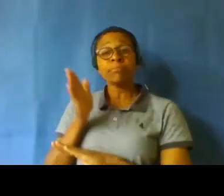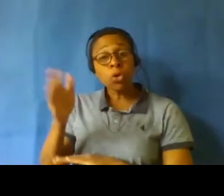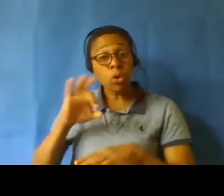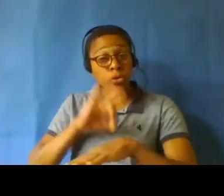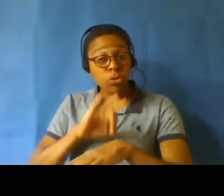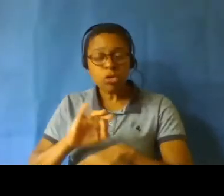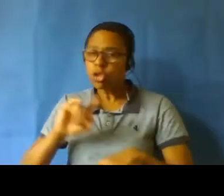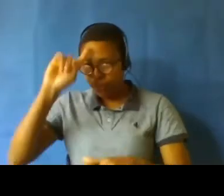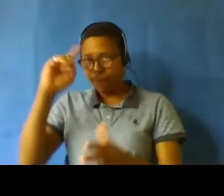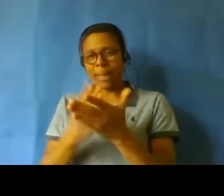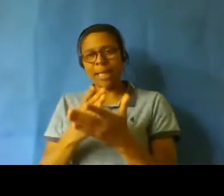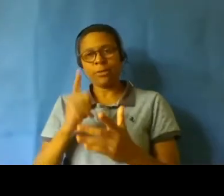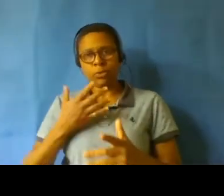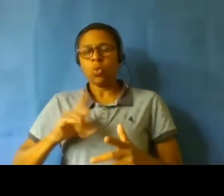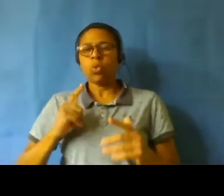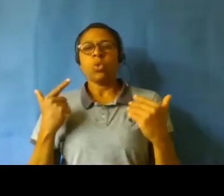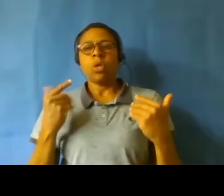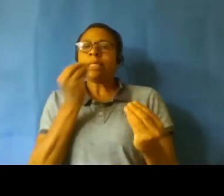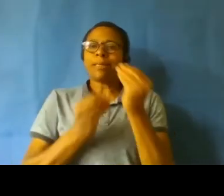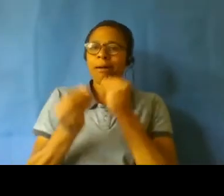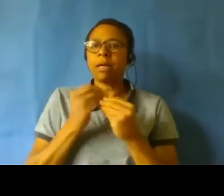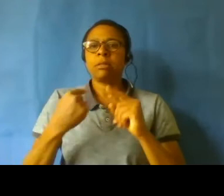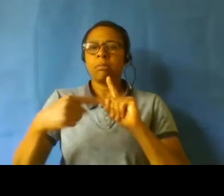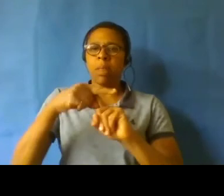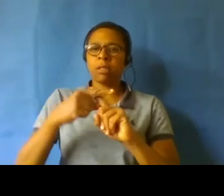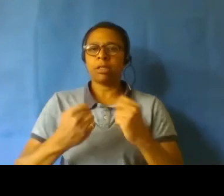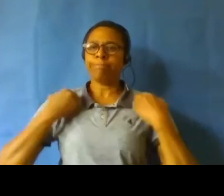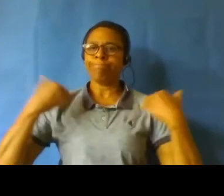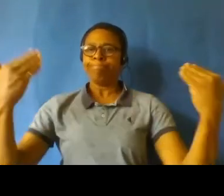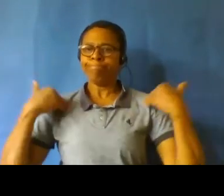obsessed easily captured by fats and has a strange reluctance towards official